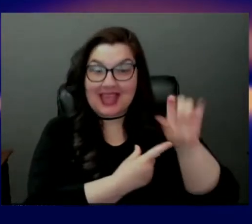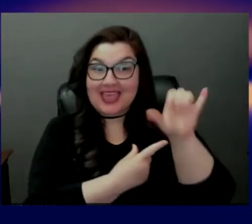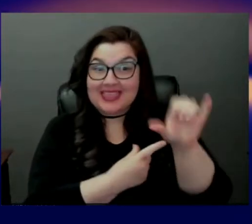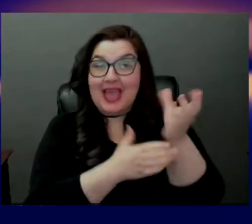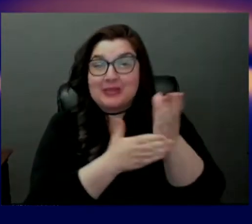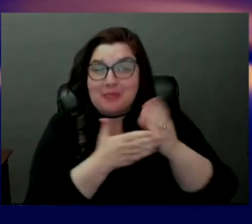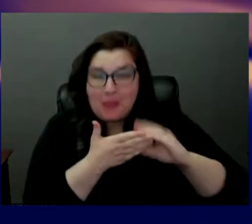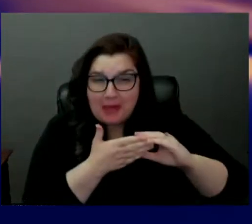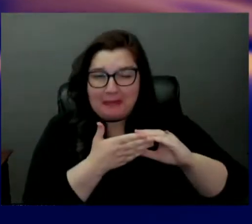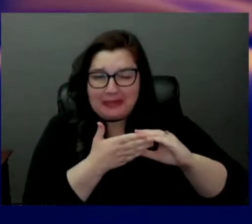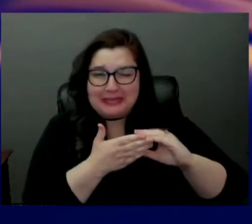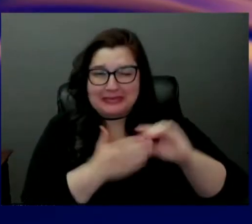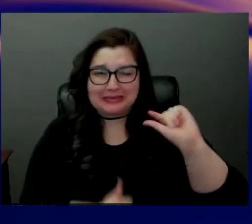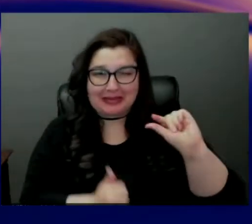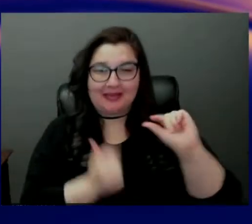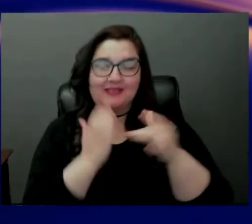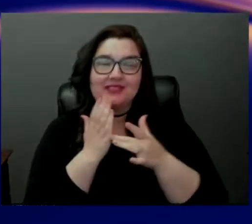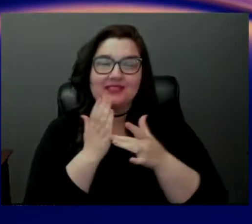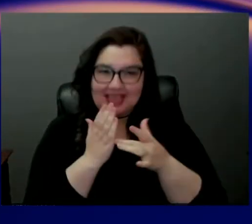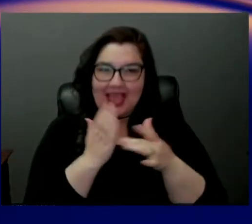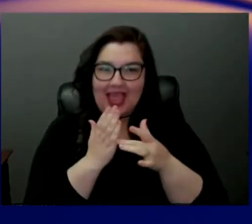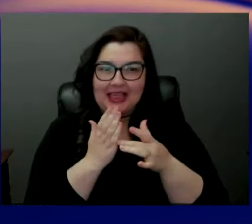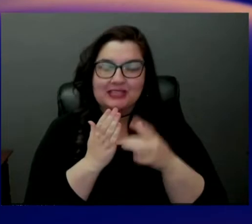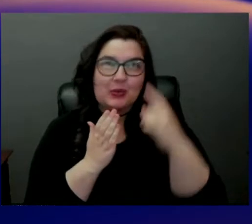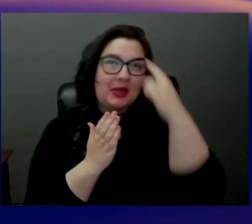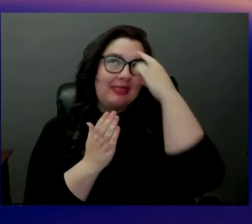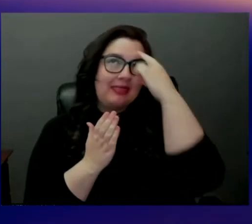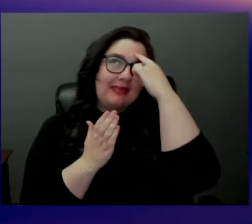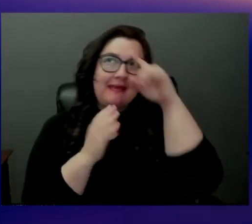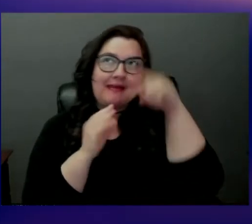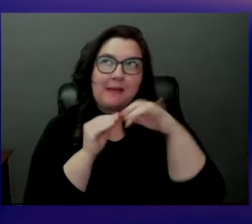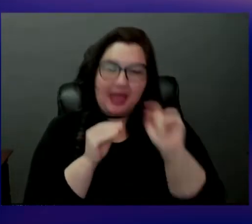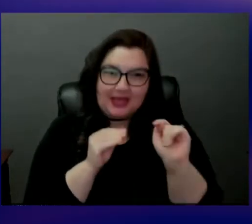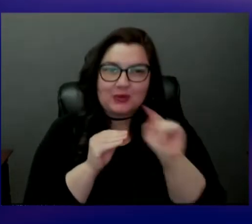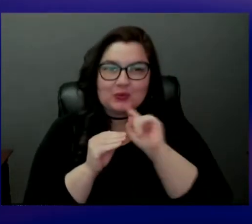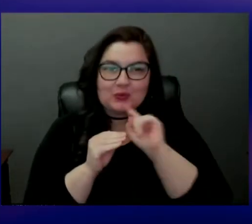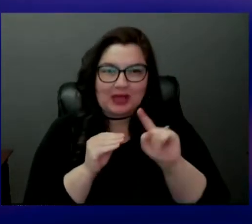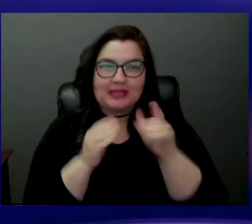but why we want to think about it. And then I want everyone generally to think about it from an application perspective.